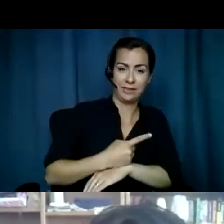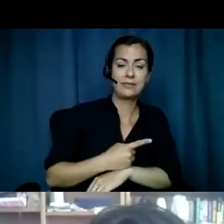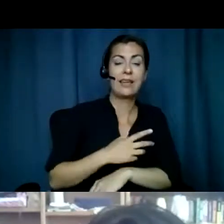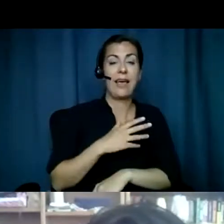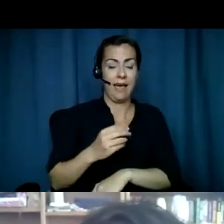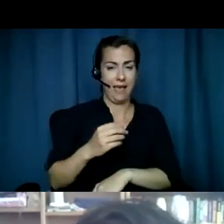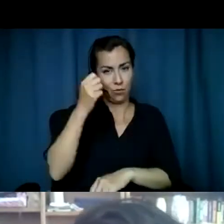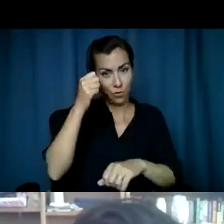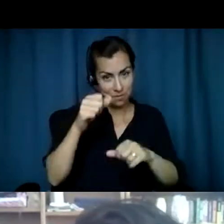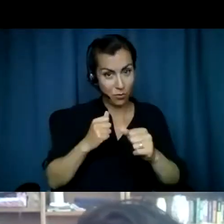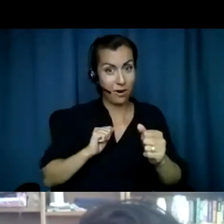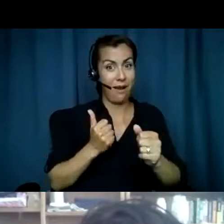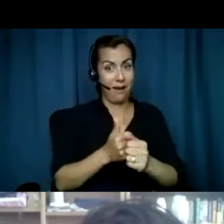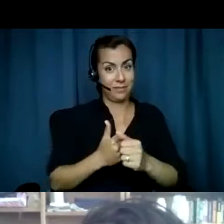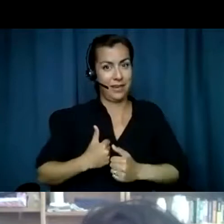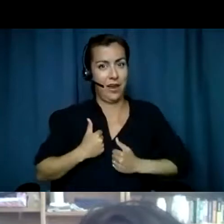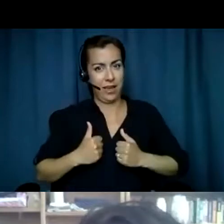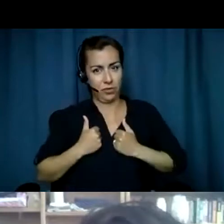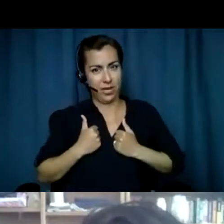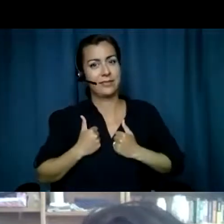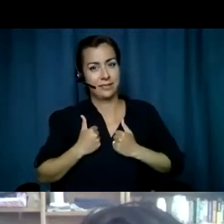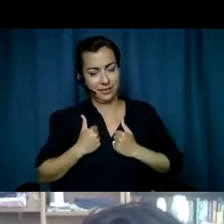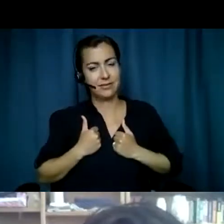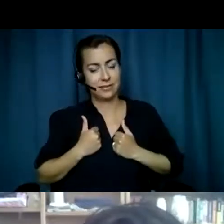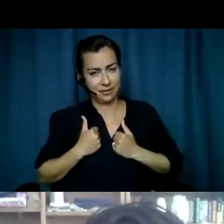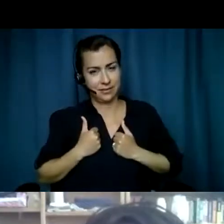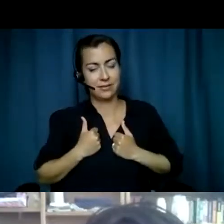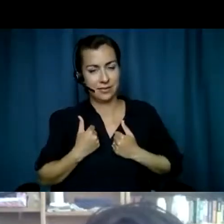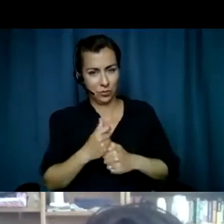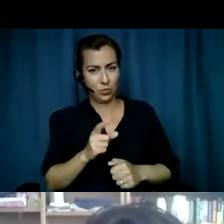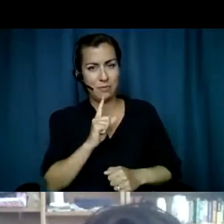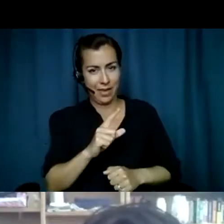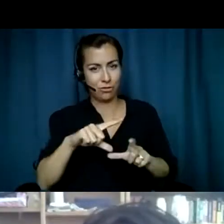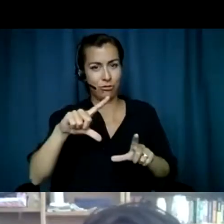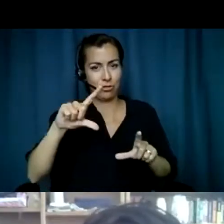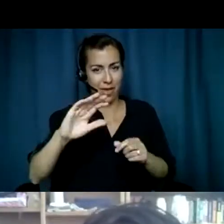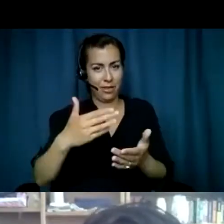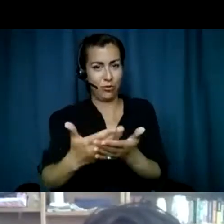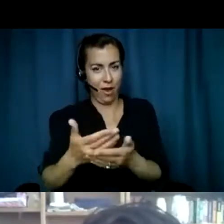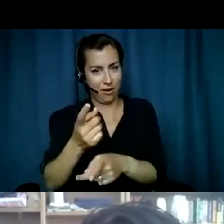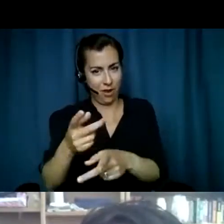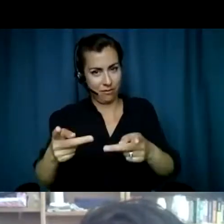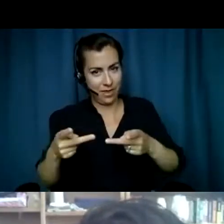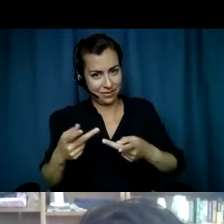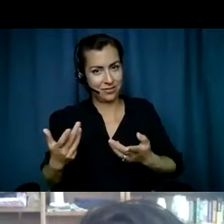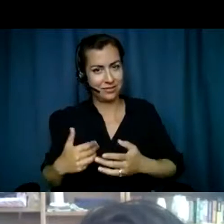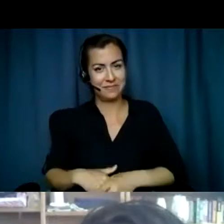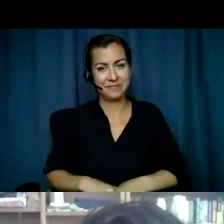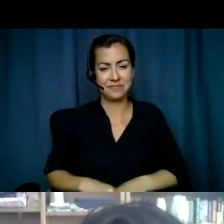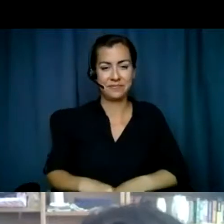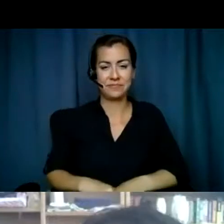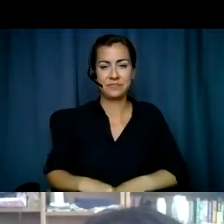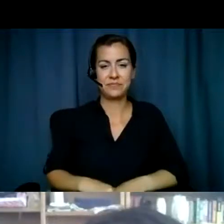point too, and I would like to answer that question. Just knowing